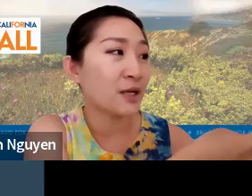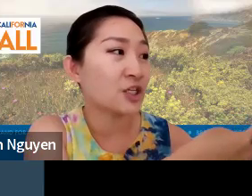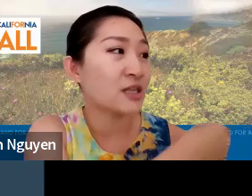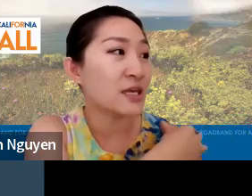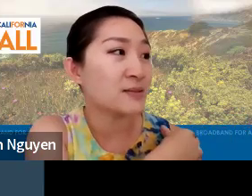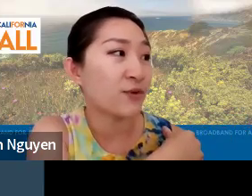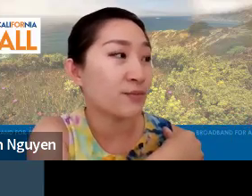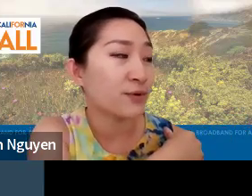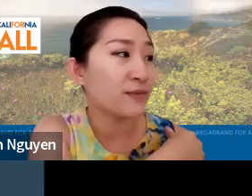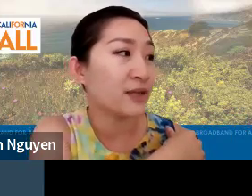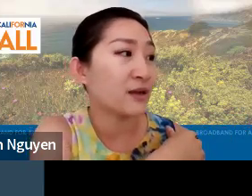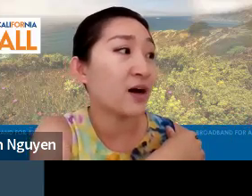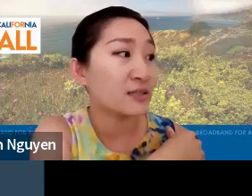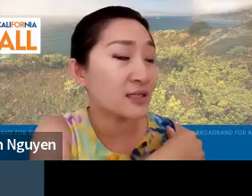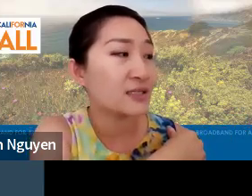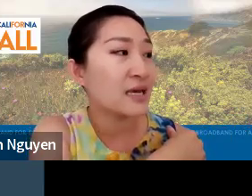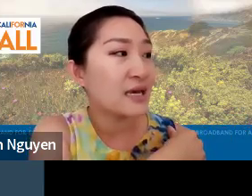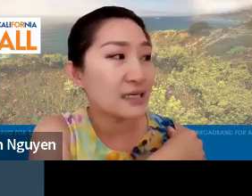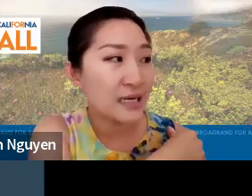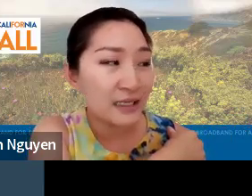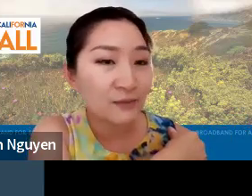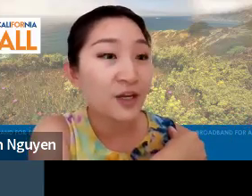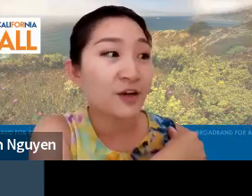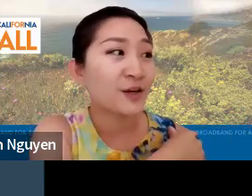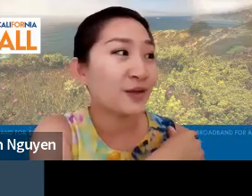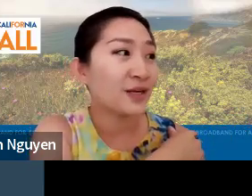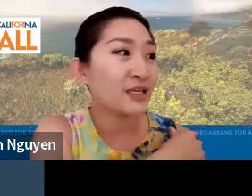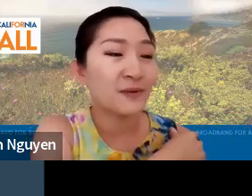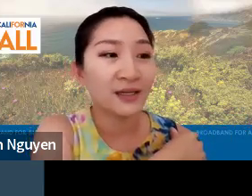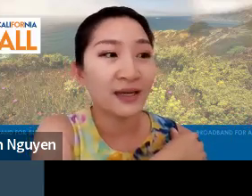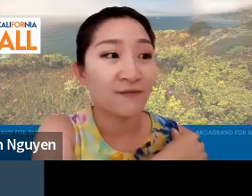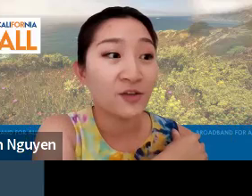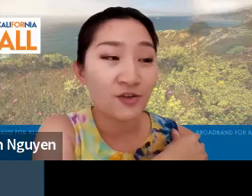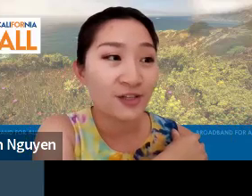mentioned themes for improvement and content. Again, we hear community spotlight and features